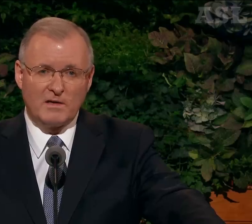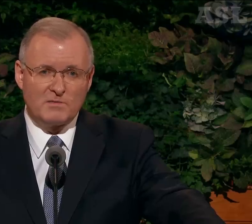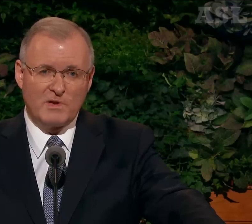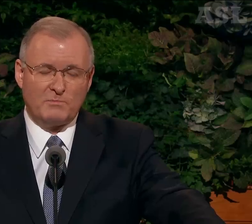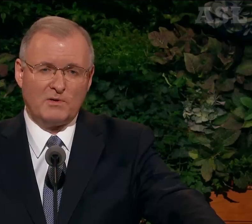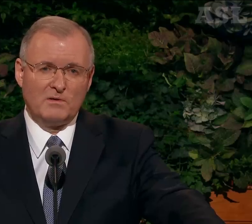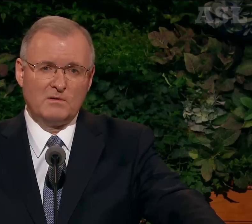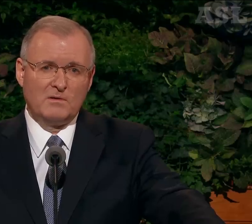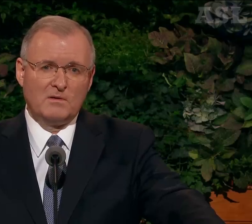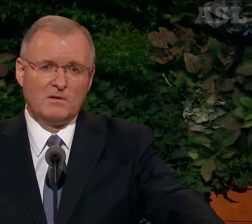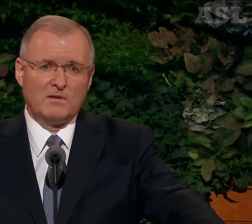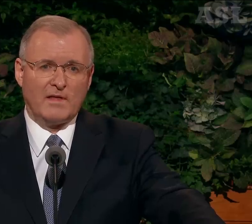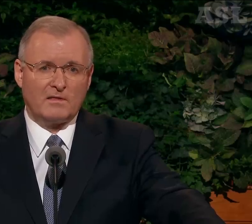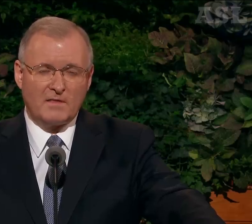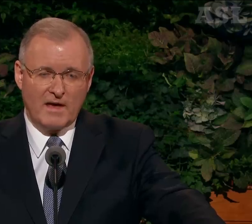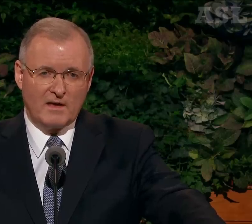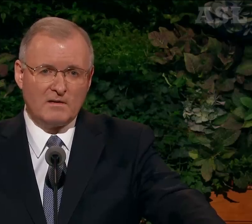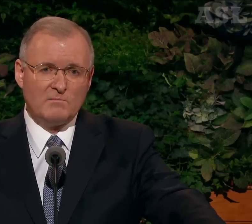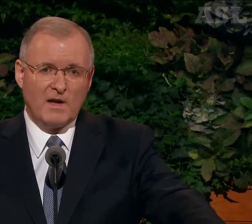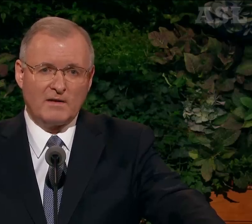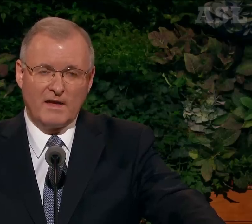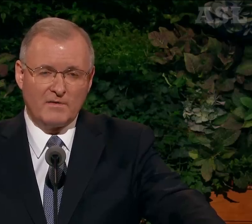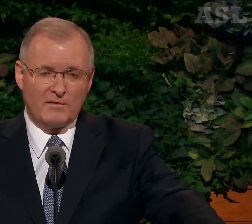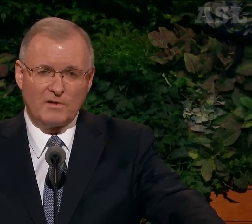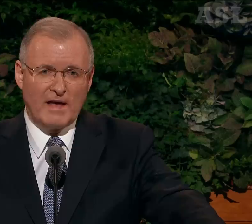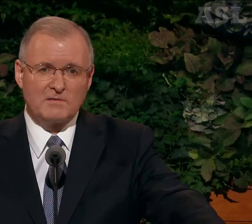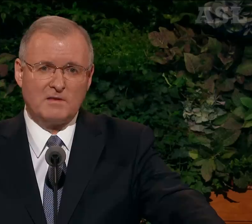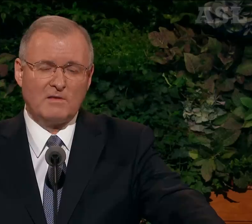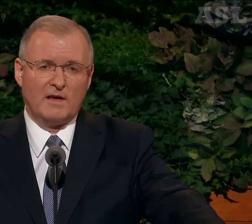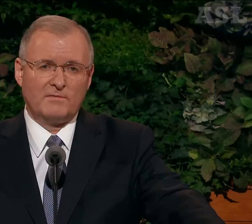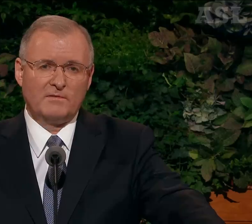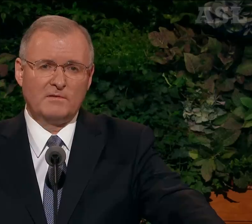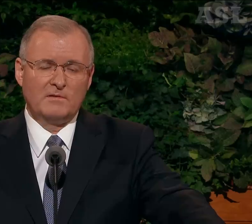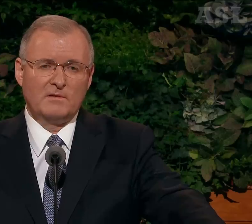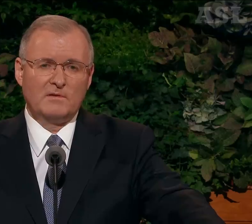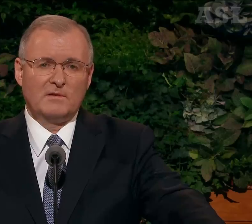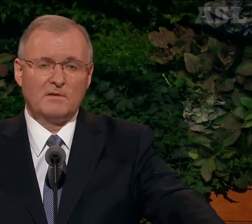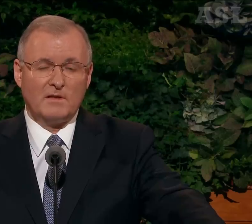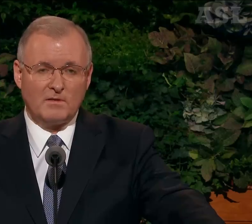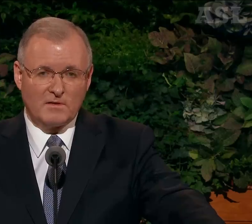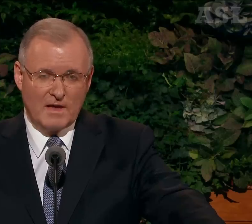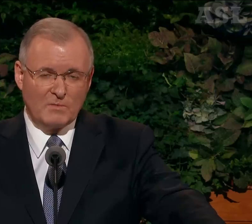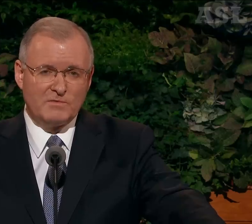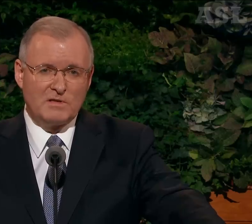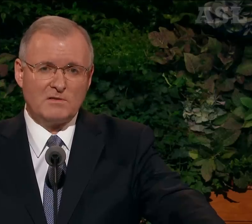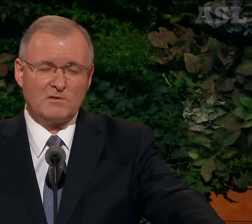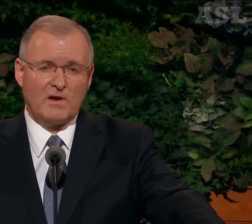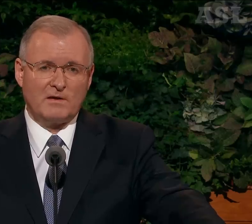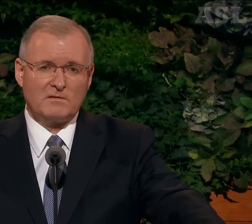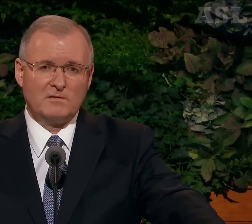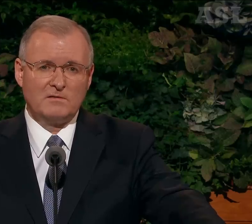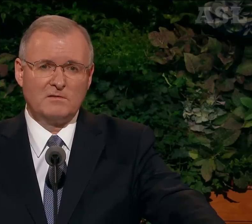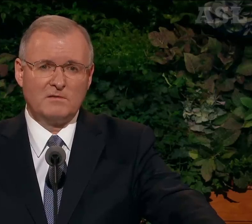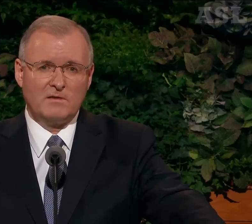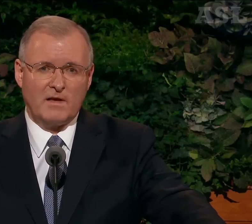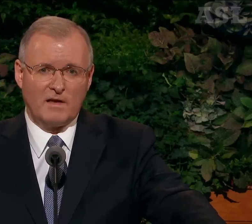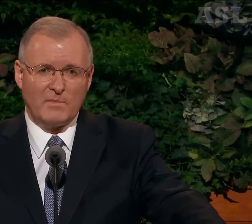DECLARE HIS WORD AMONG HIS PEOPLE, THAT THEY MIGHT HAVE